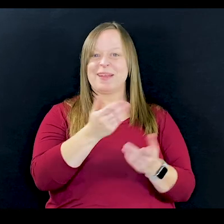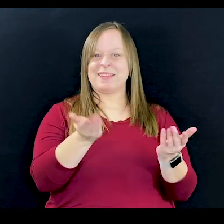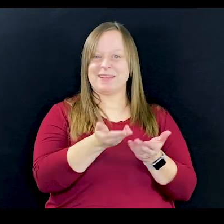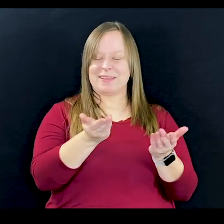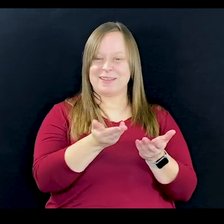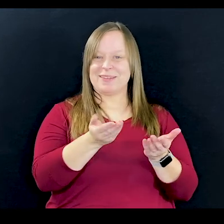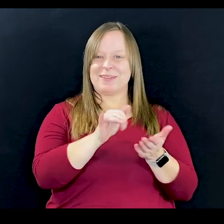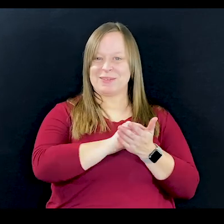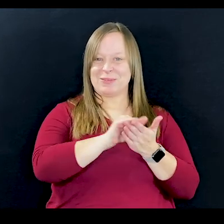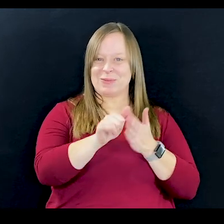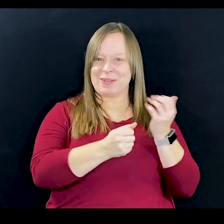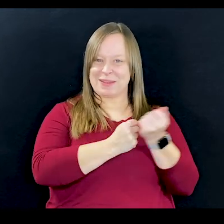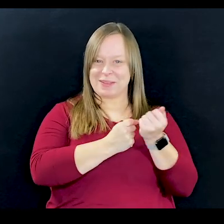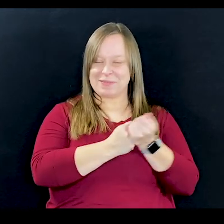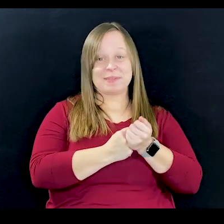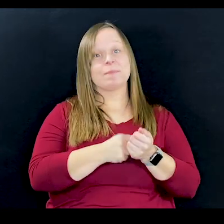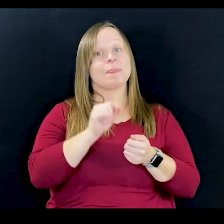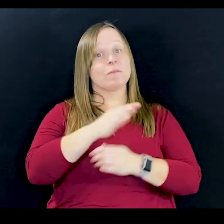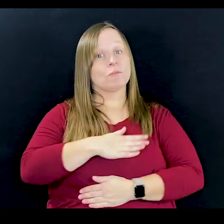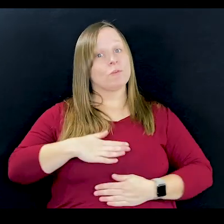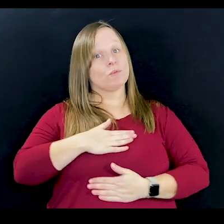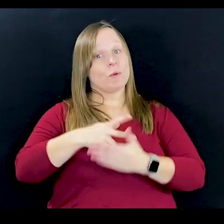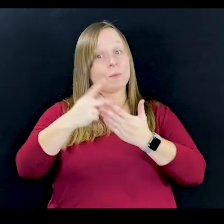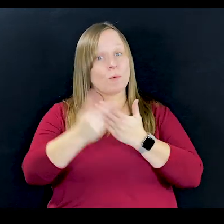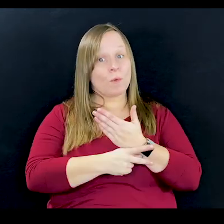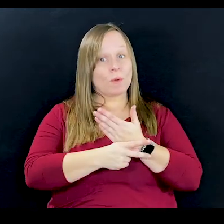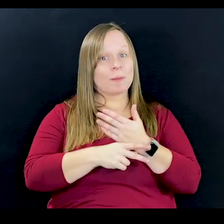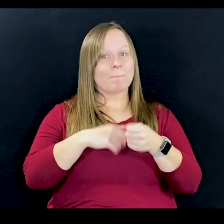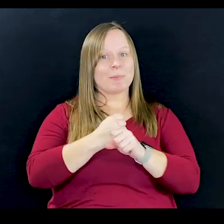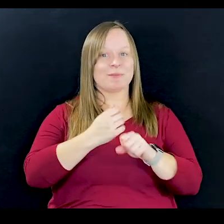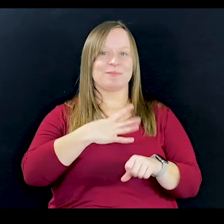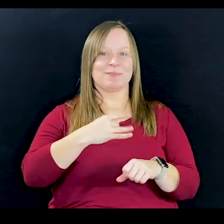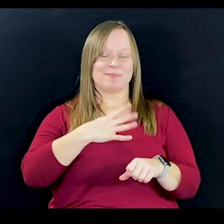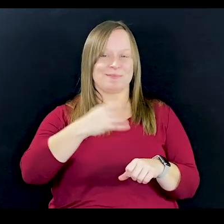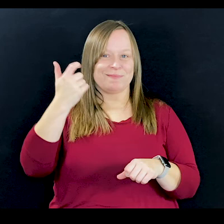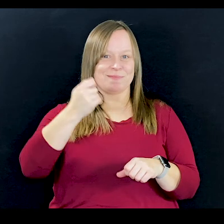Disability Rights and Advocacy. If you enjoyed our program make sure to